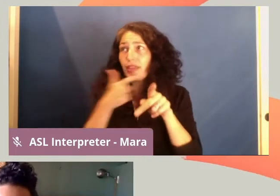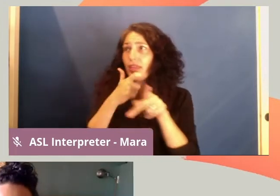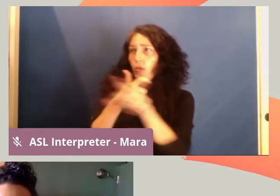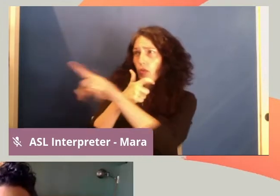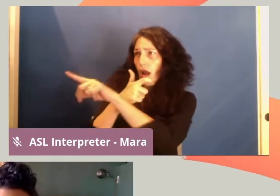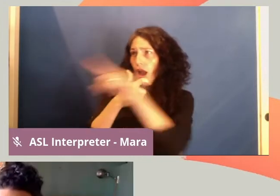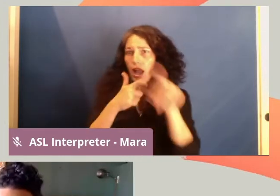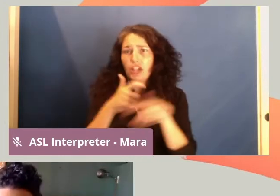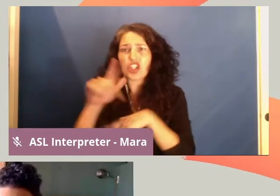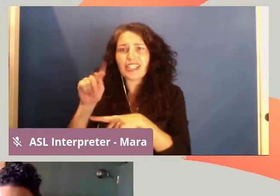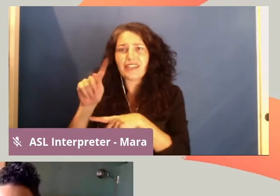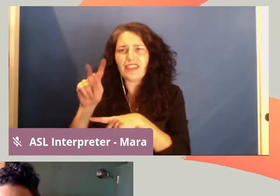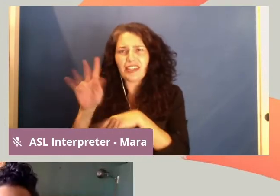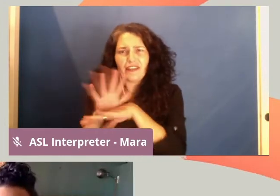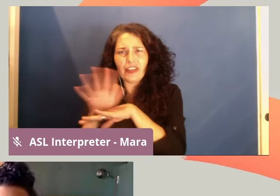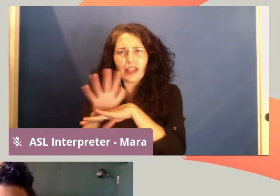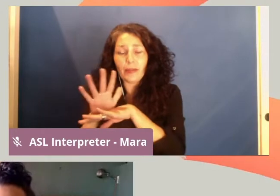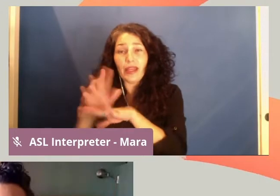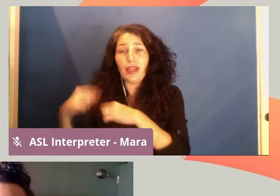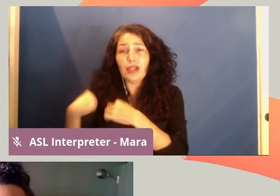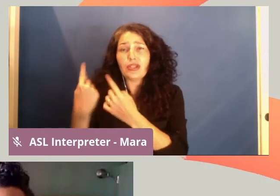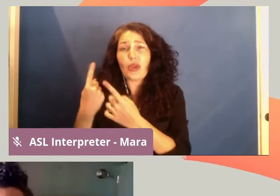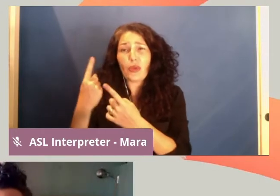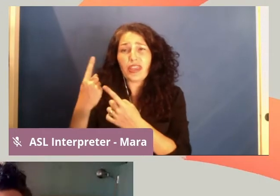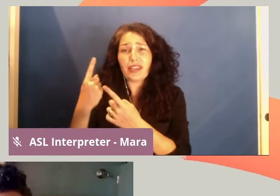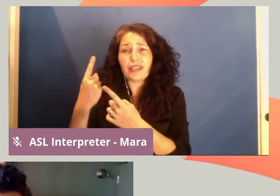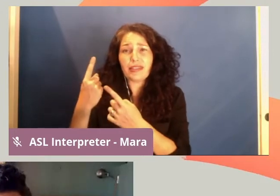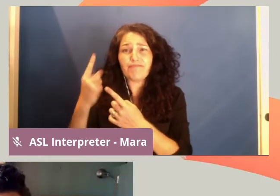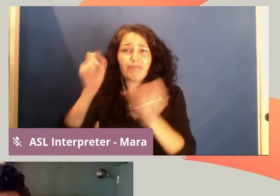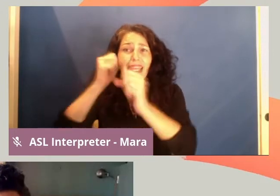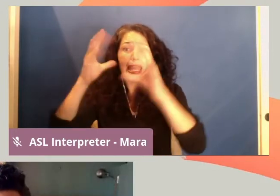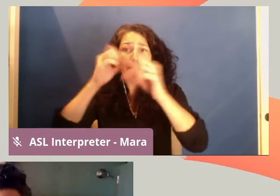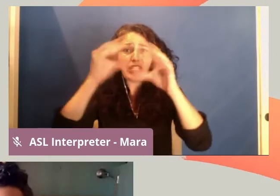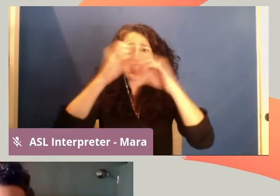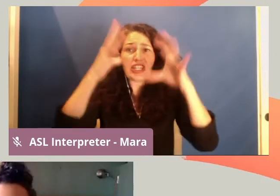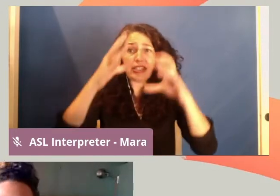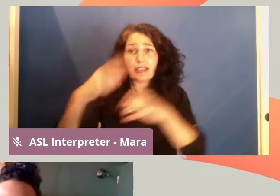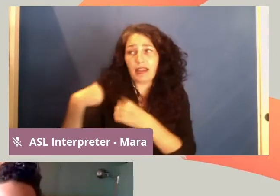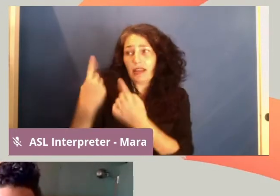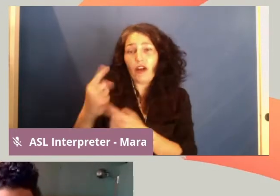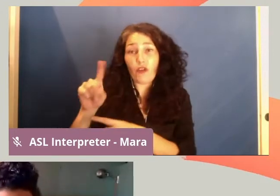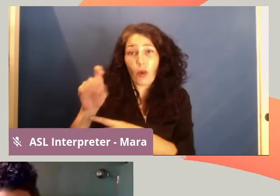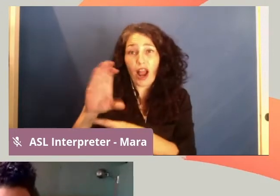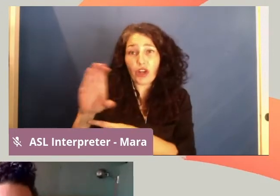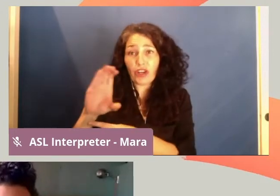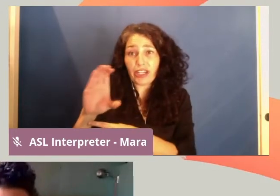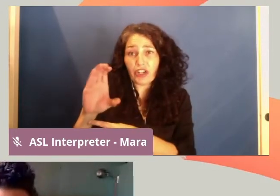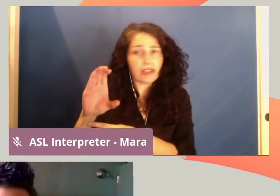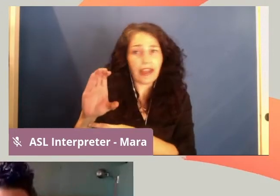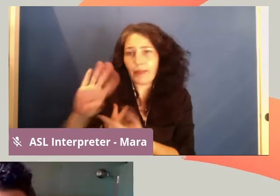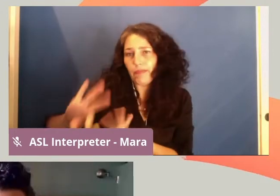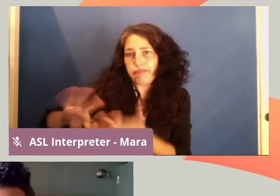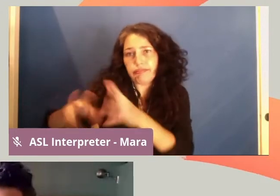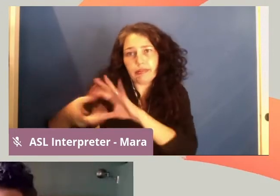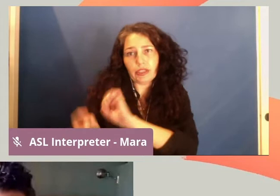And these images over the past century have been deeply distorted. Yance Ford, the Oscar-nominated director, "Strong Island",